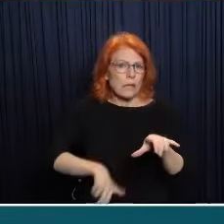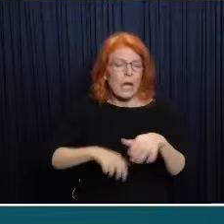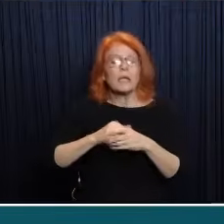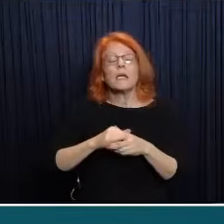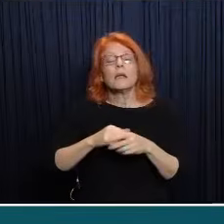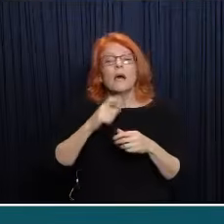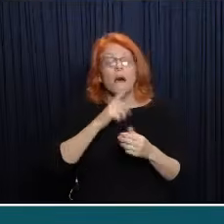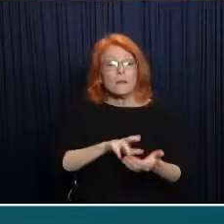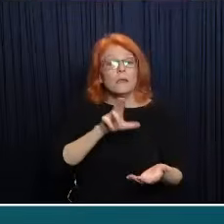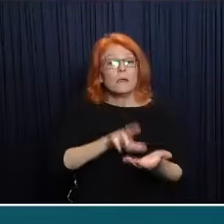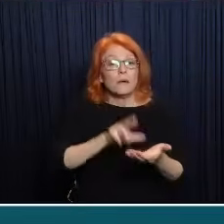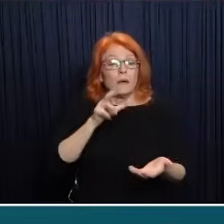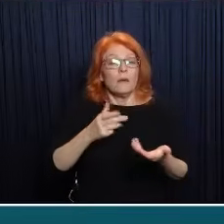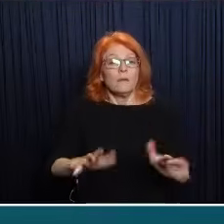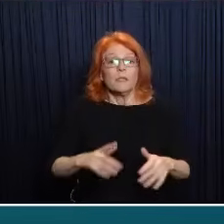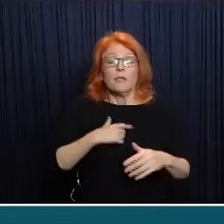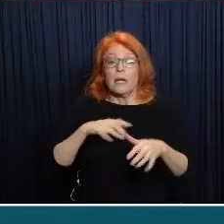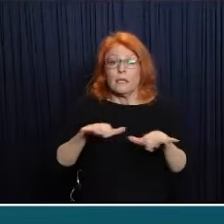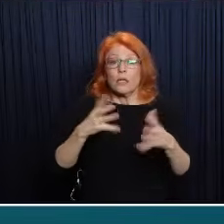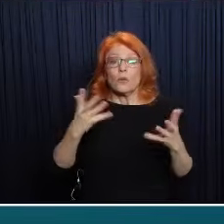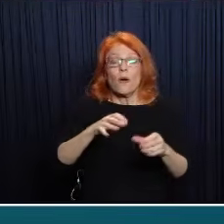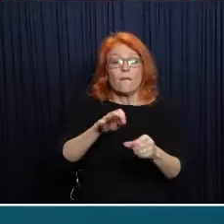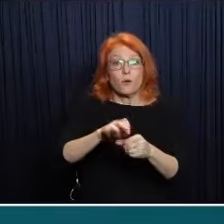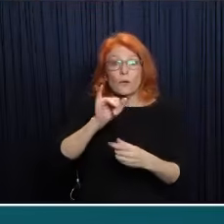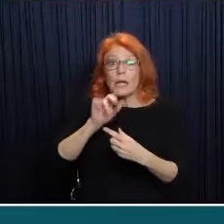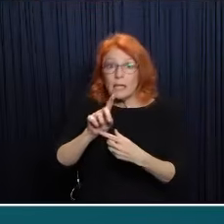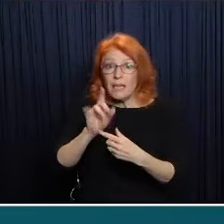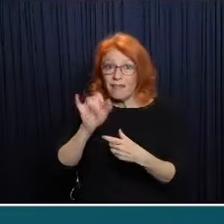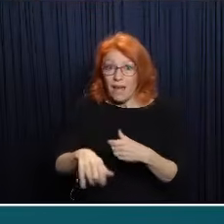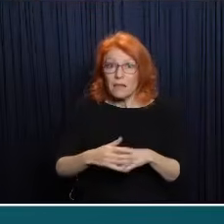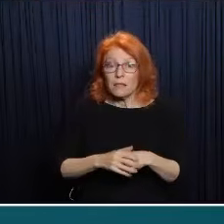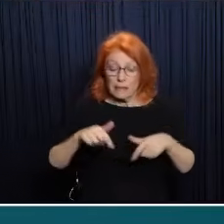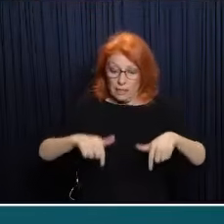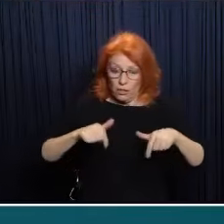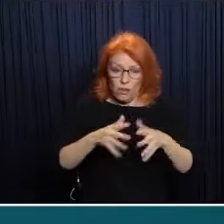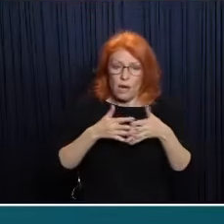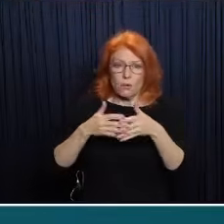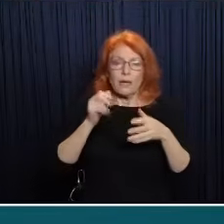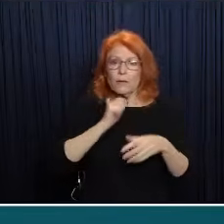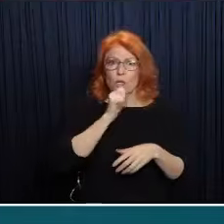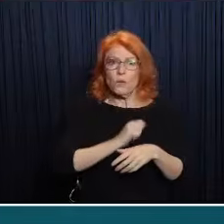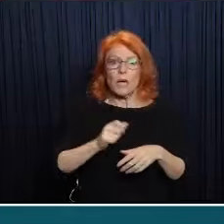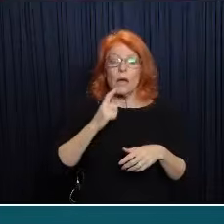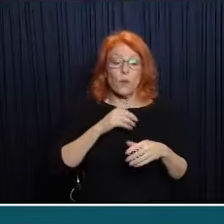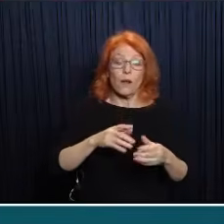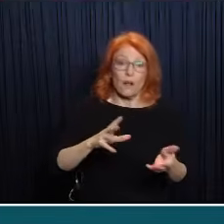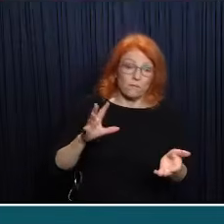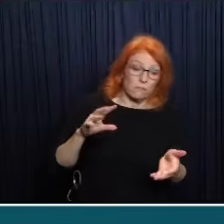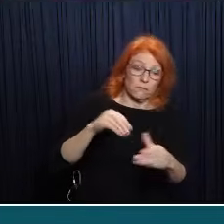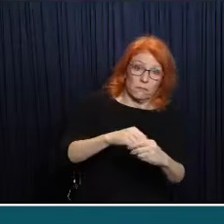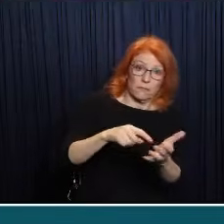ARIZONA ACT. I WAS A SPONSOR IN THE LEGISLATURE BEFORE I RESIGNED. IT IS A VOTER I.D.